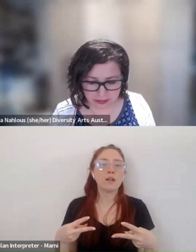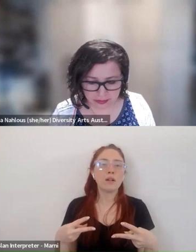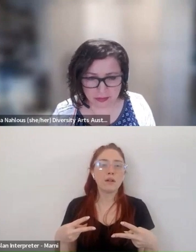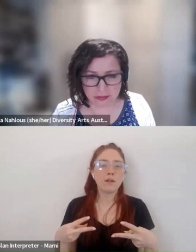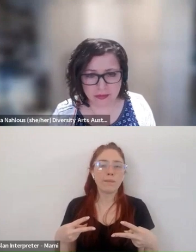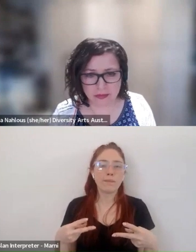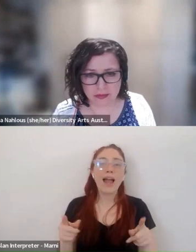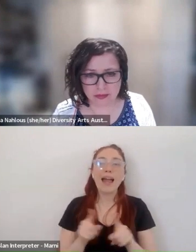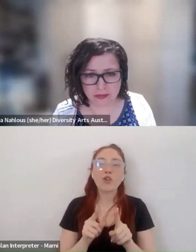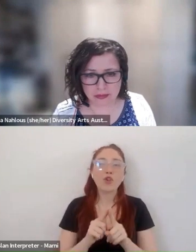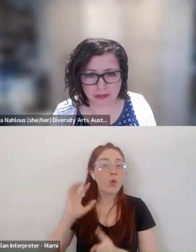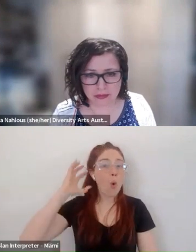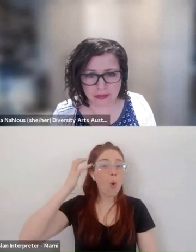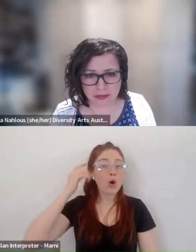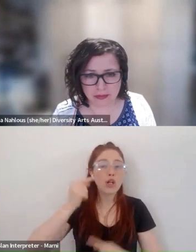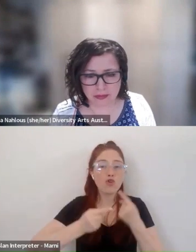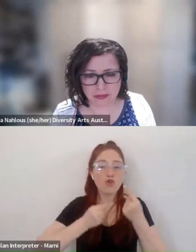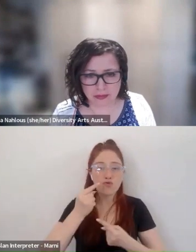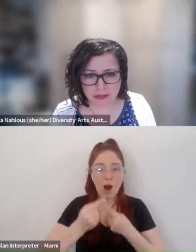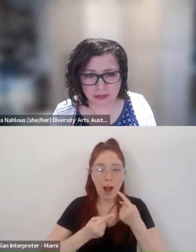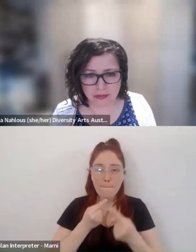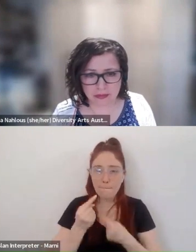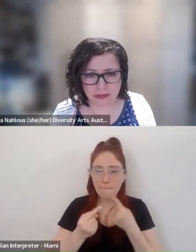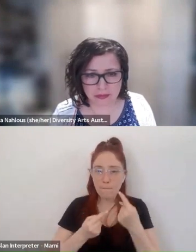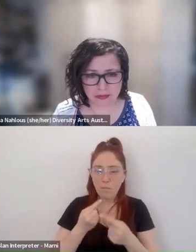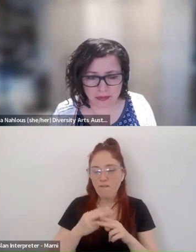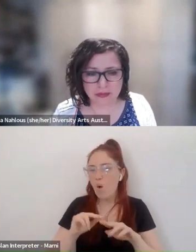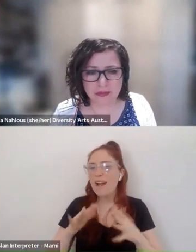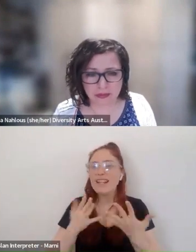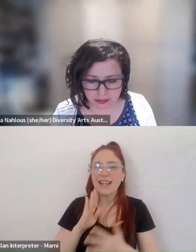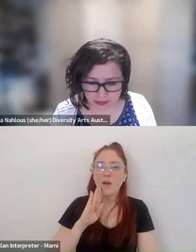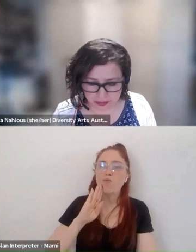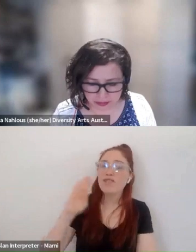description for anything that we are presenting. So that all